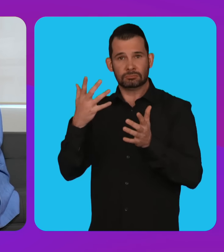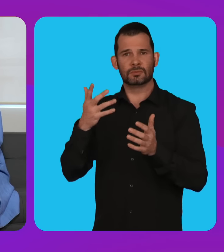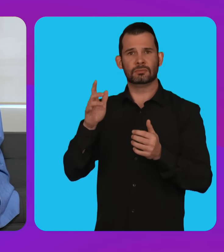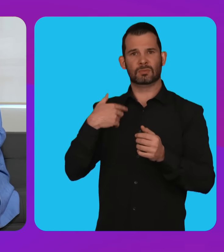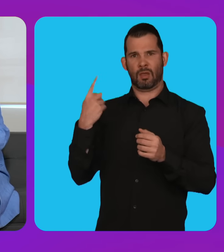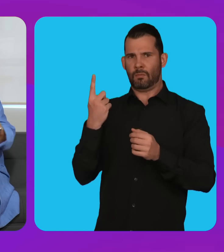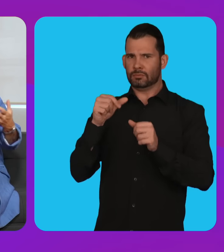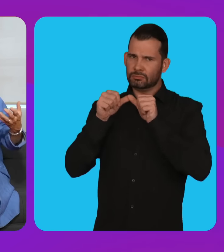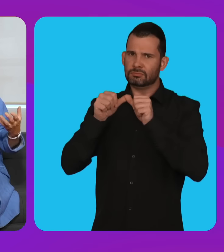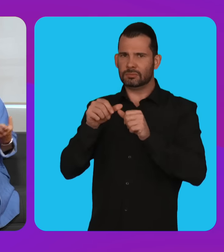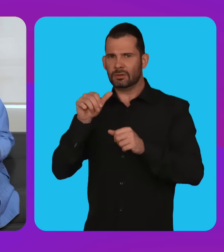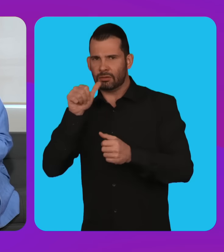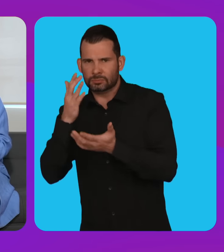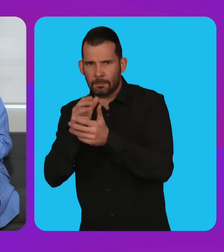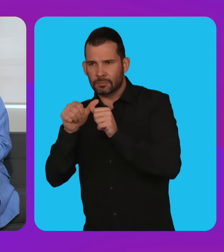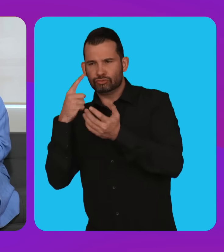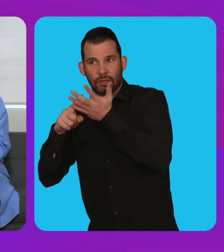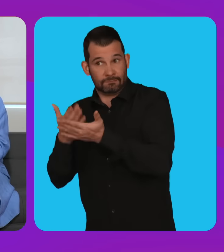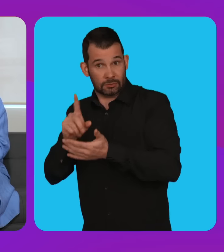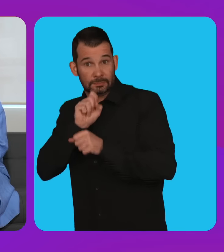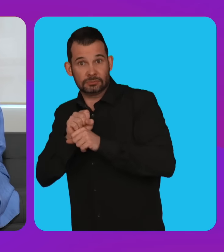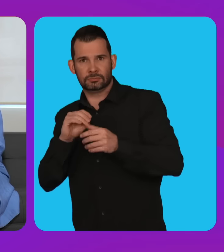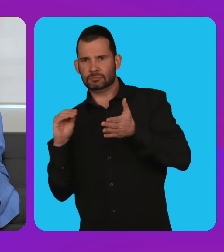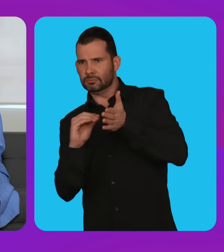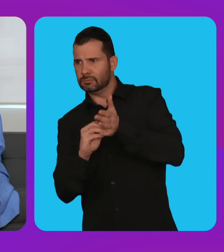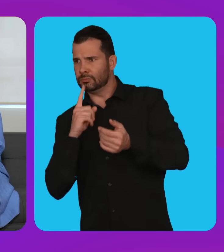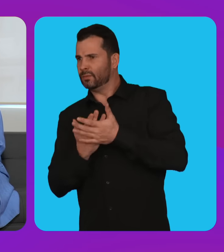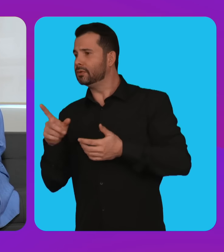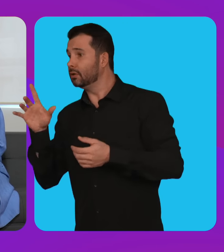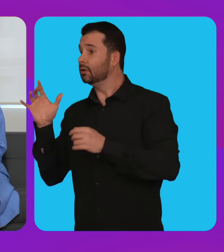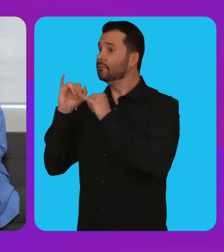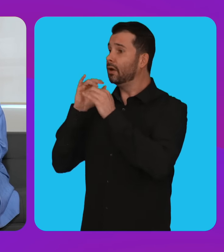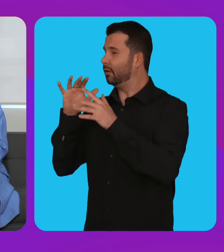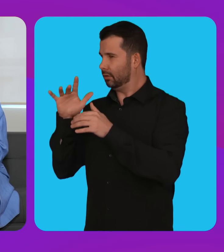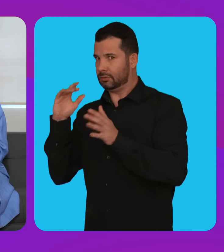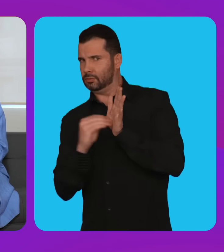We work nonstop to check the facts.